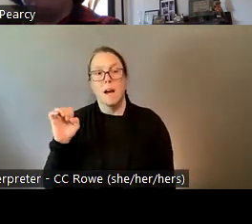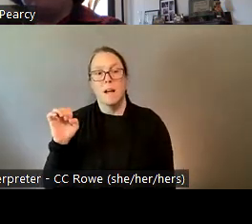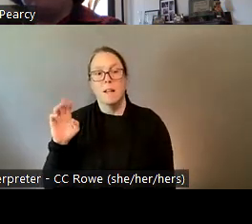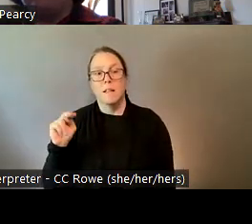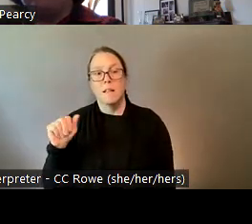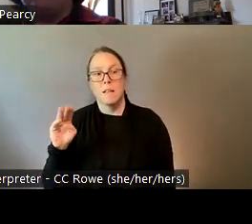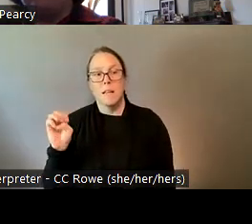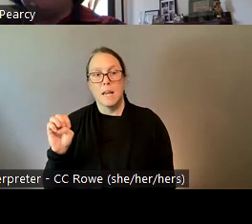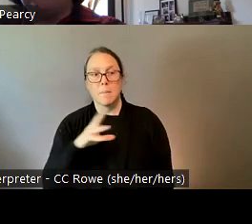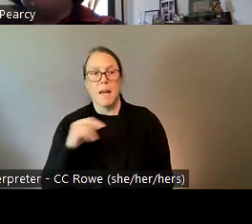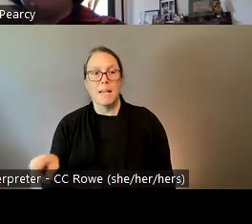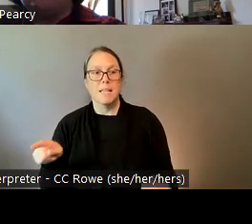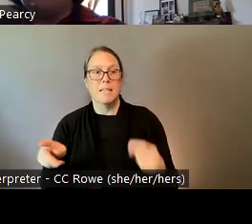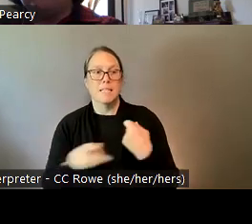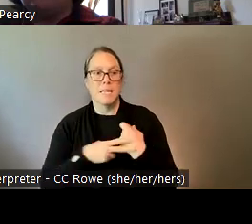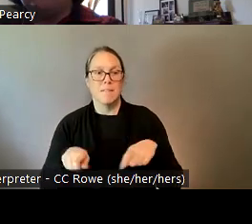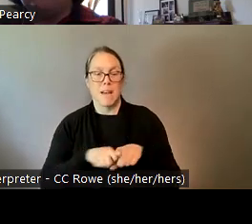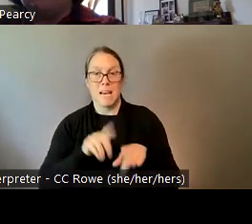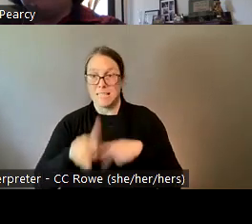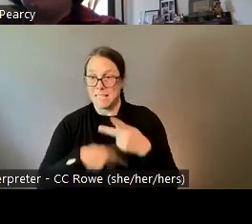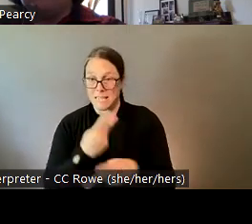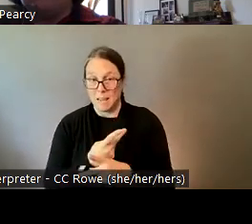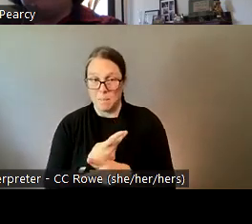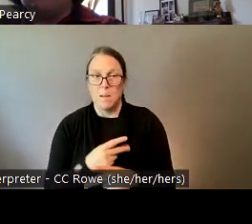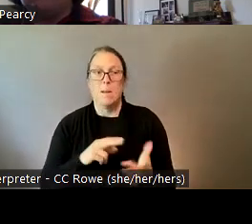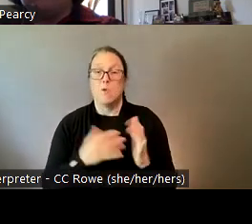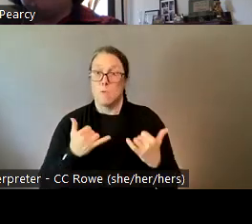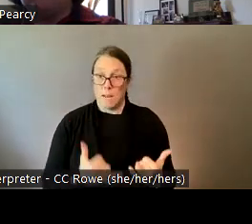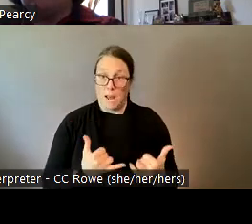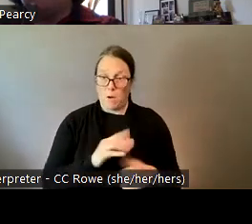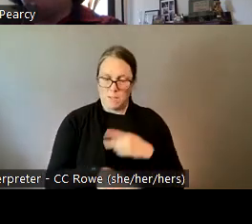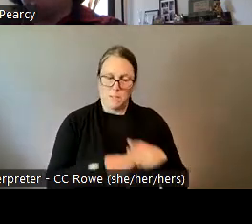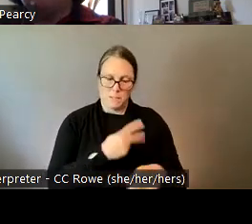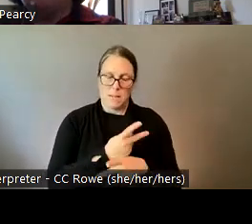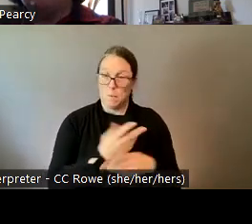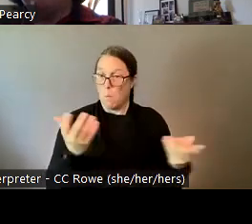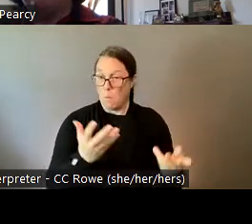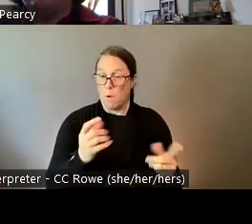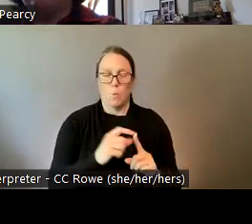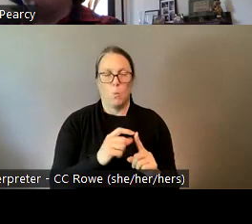So let's change that first. We're gonna hit save as type, which currently says Word document. We're gonna hit that. And there's an option